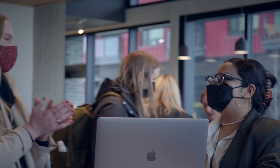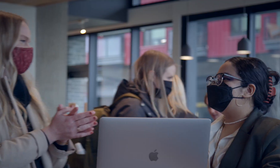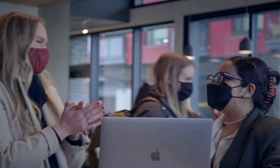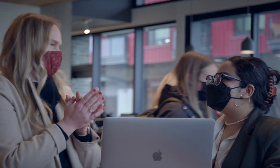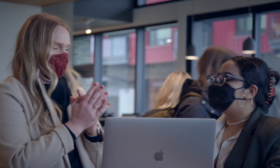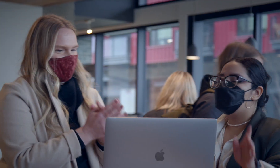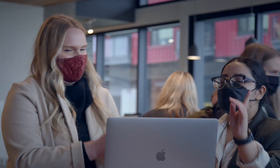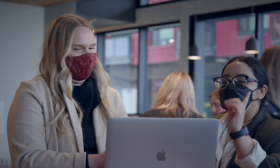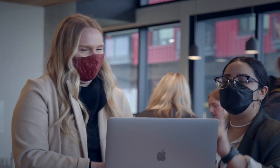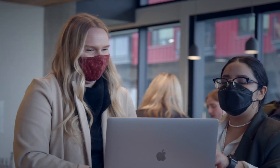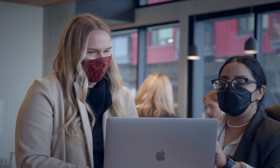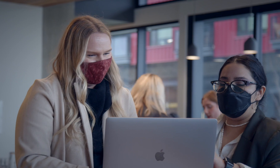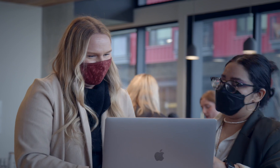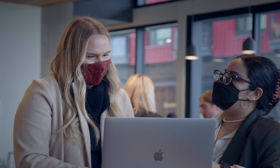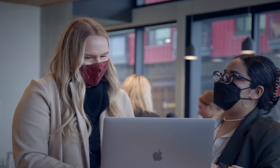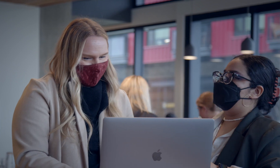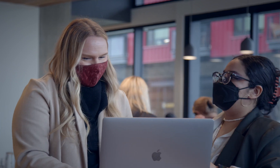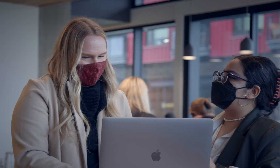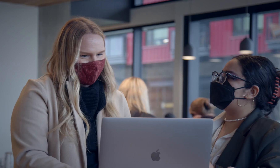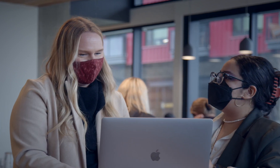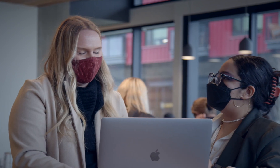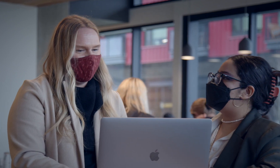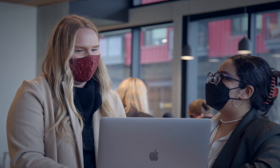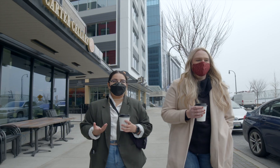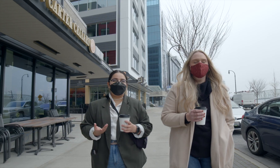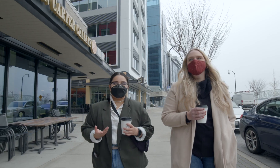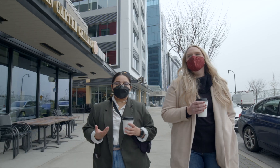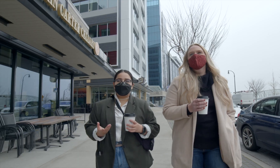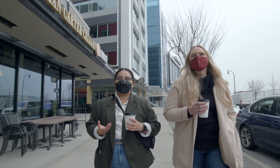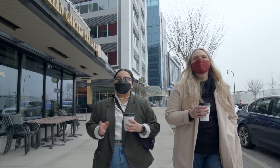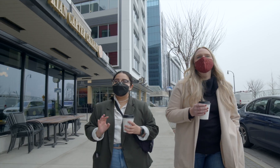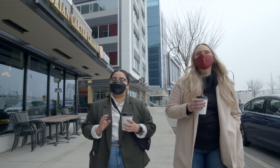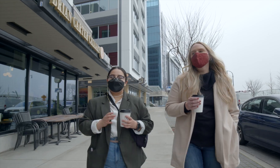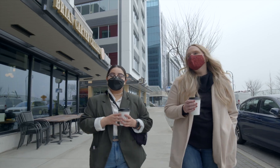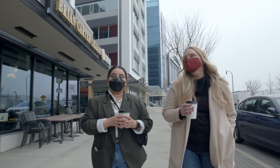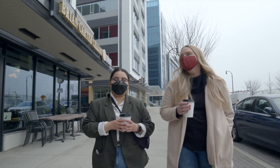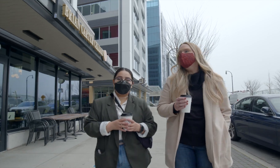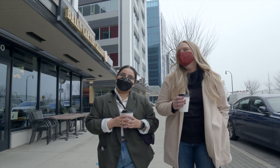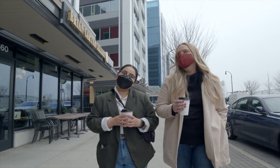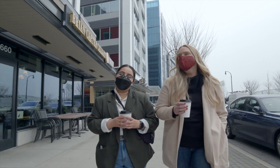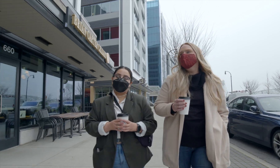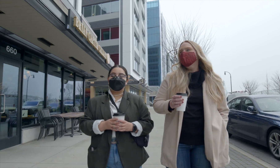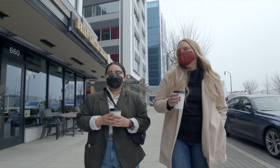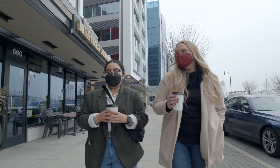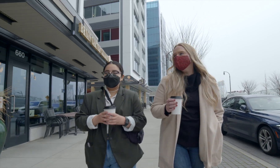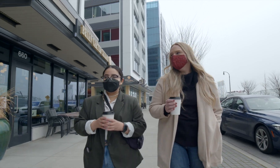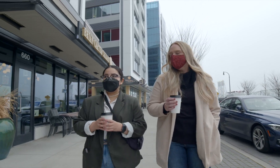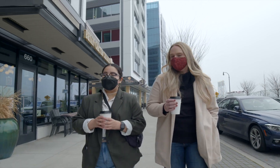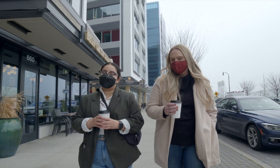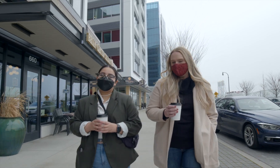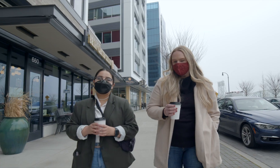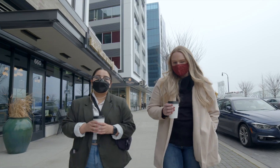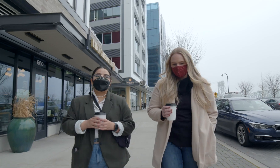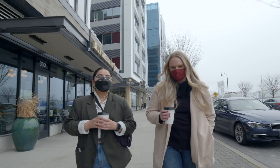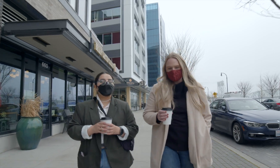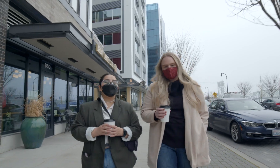in her Communications classes. Cadie then transferred to WSU Vancouver to earn a bachelor’s degree and master’s degree.